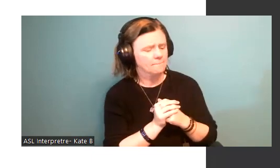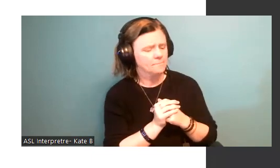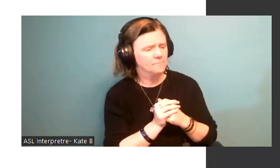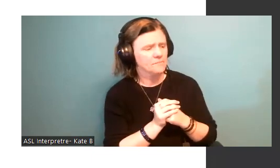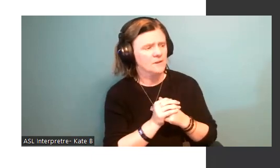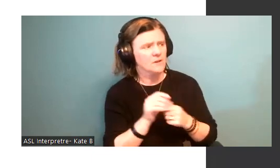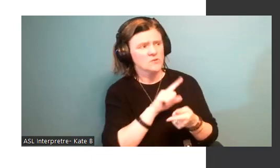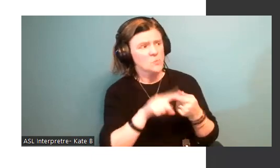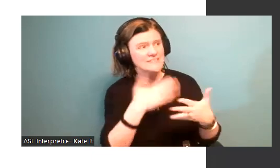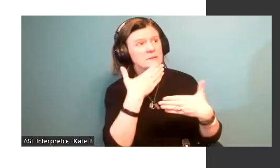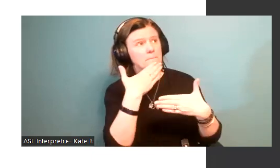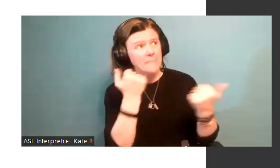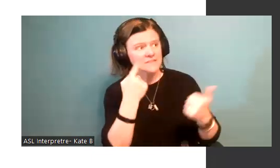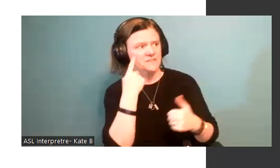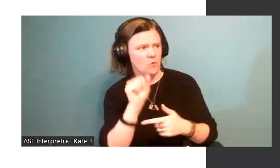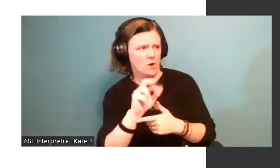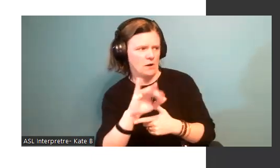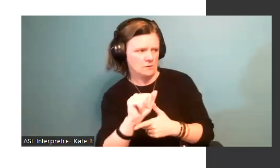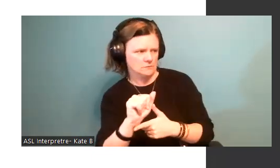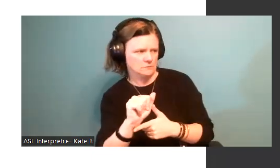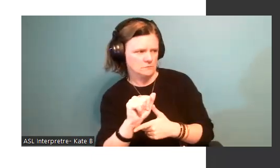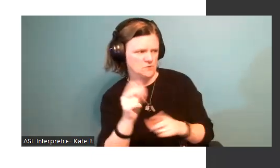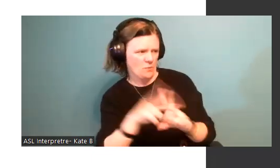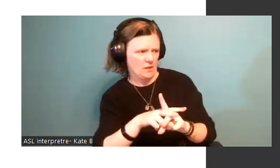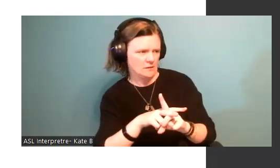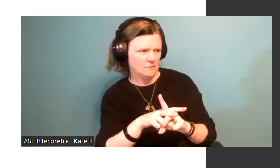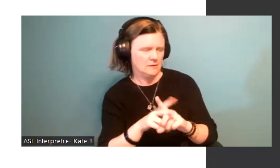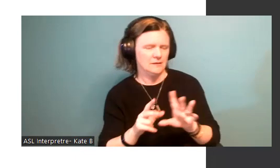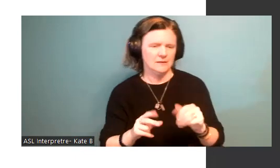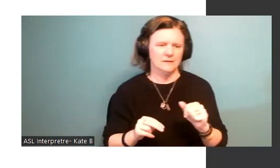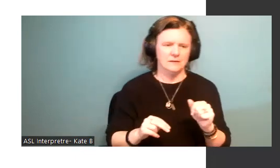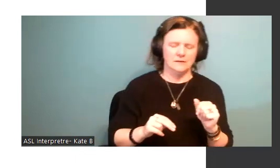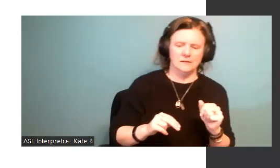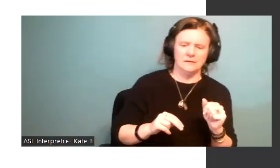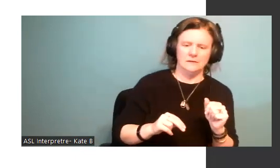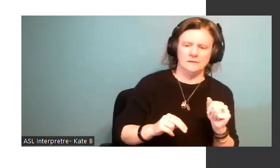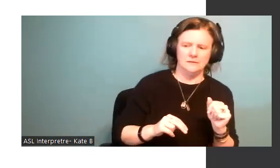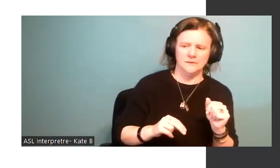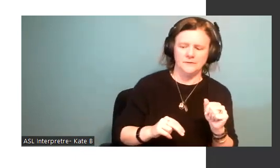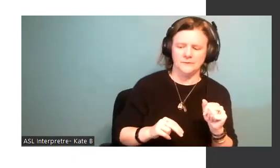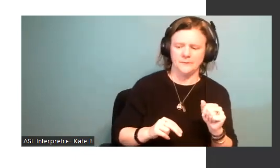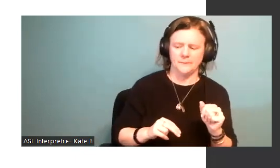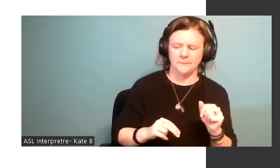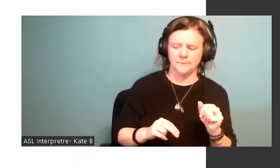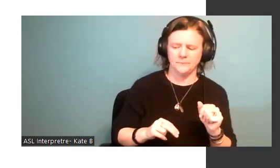needed. >> Stephen Polacek: Good timing for that, Karl. We just got another question. When is